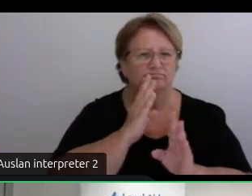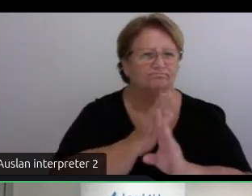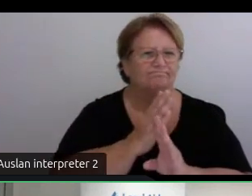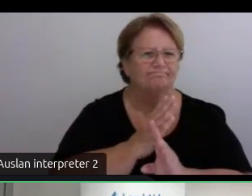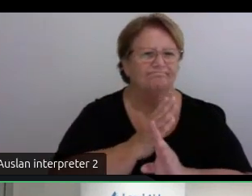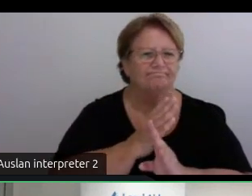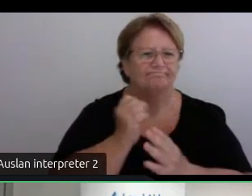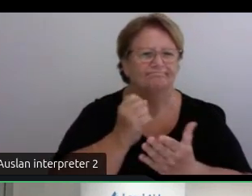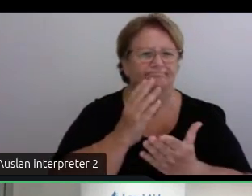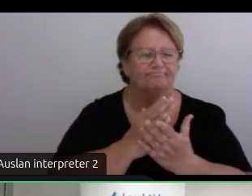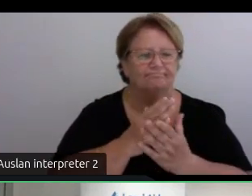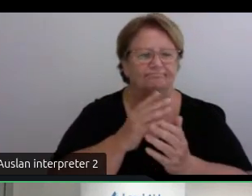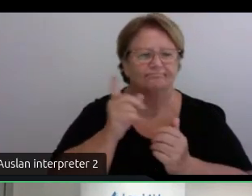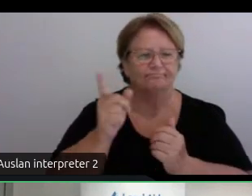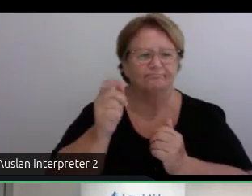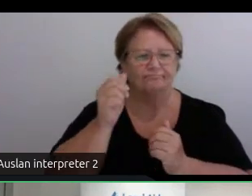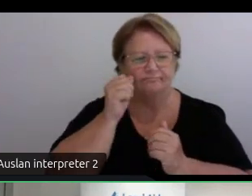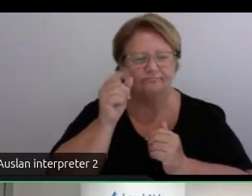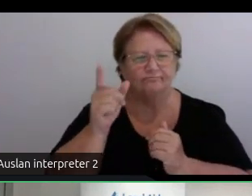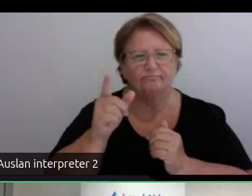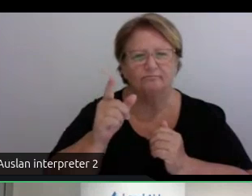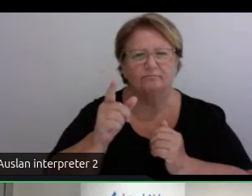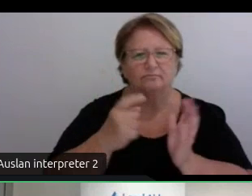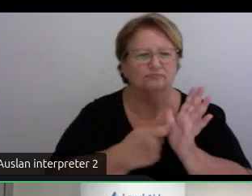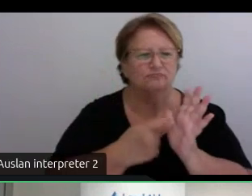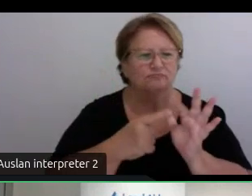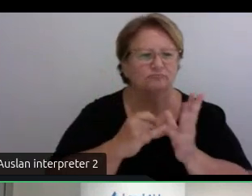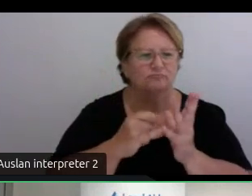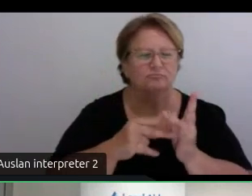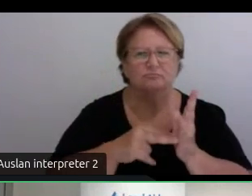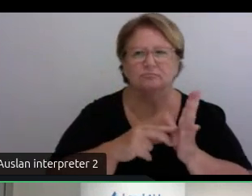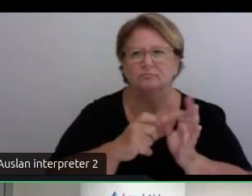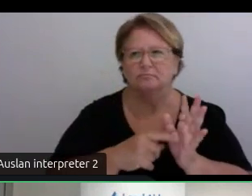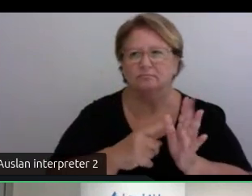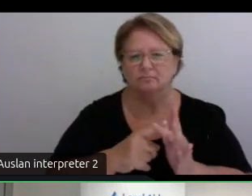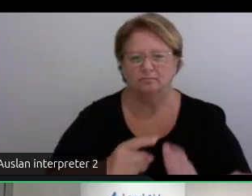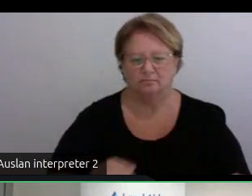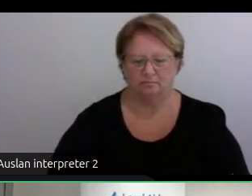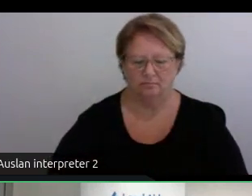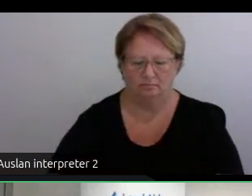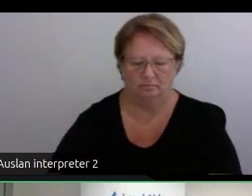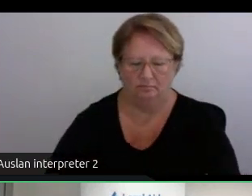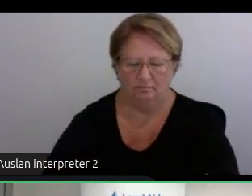um you need to make sure that they know that it's reasonable for the temporary accommodation